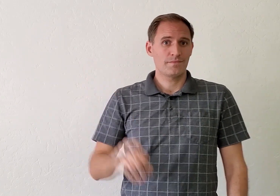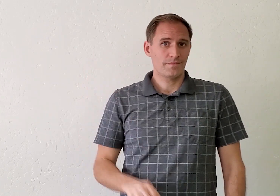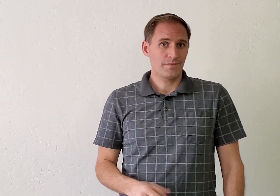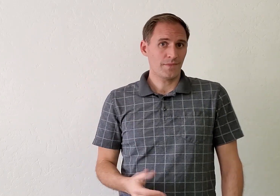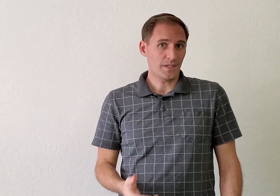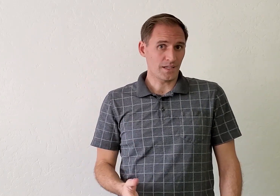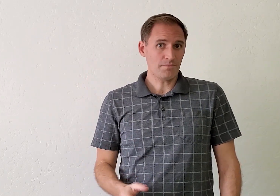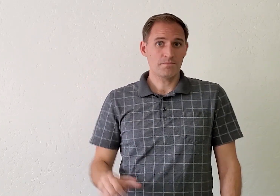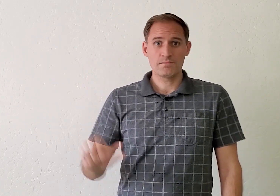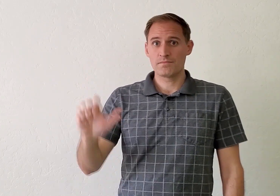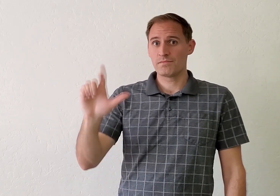Again.